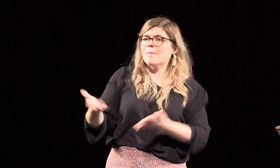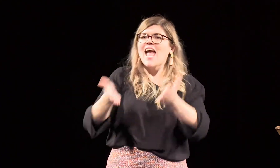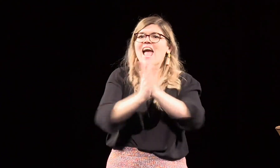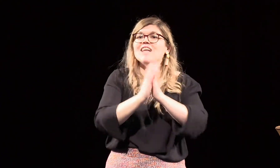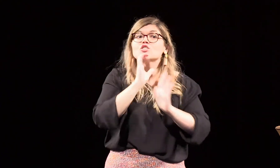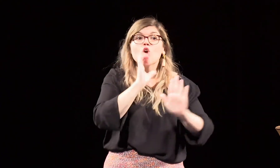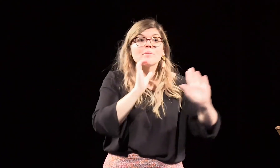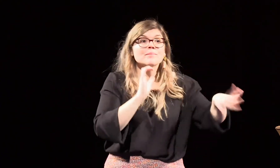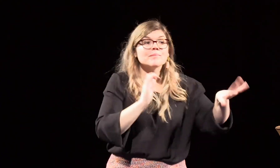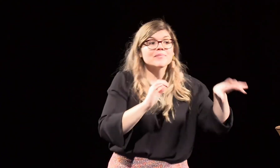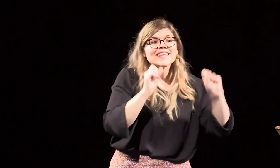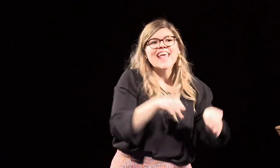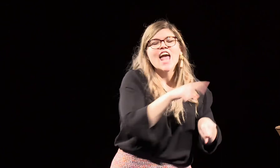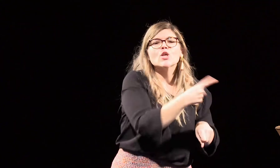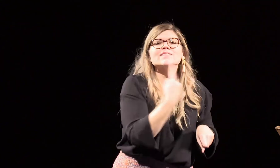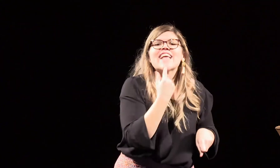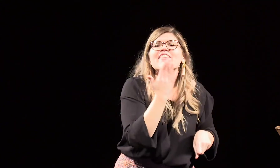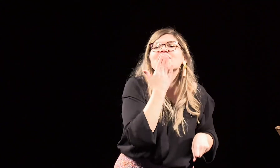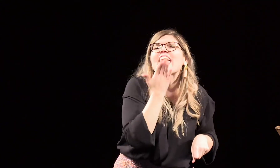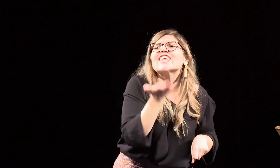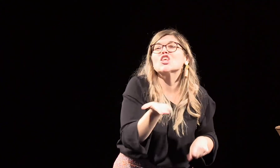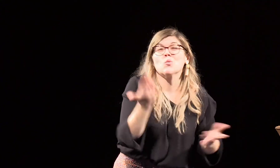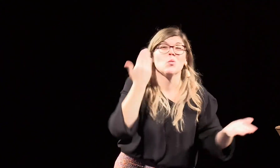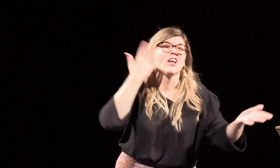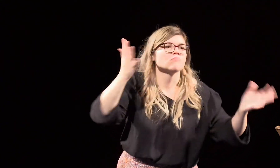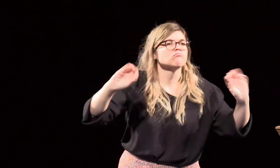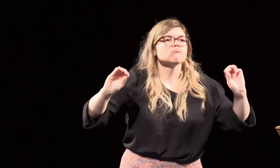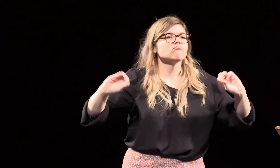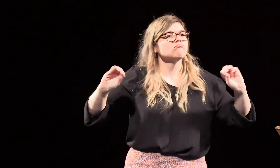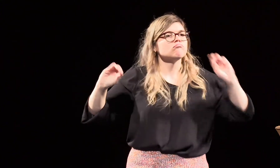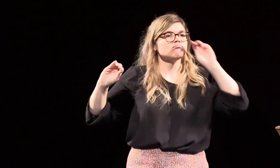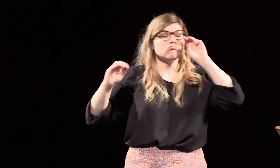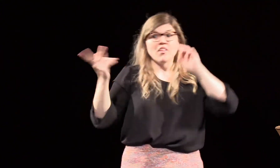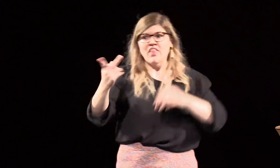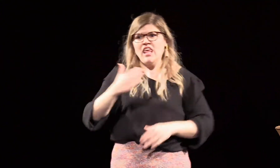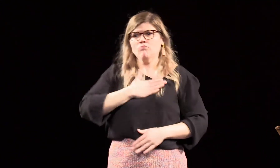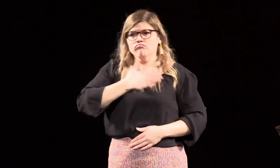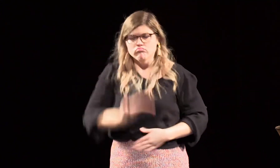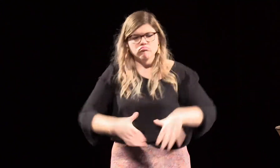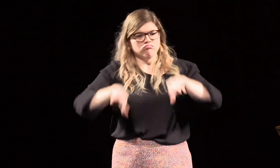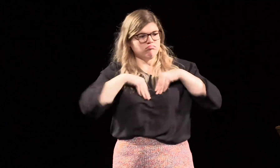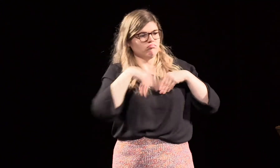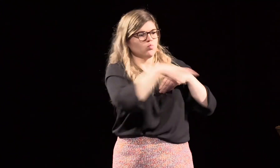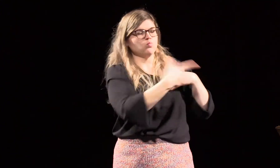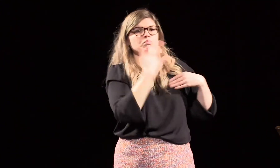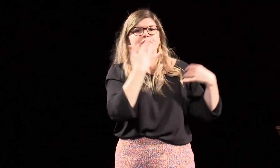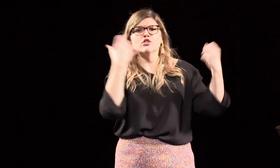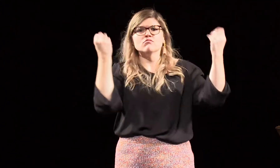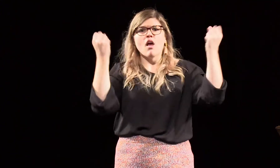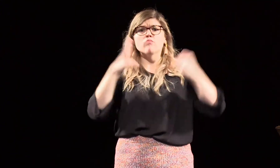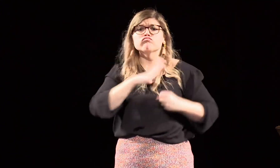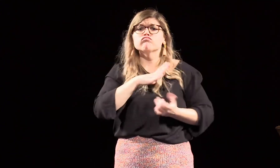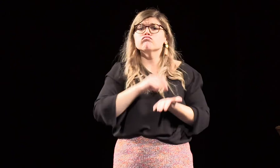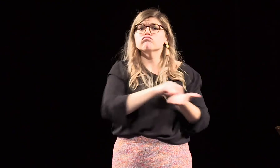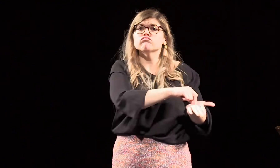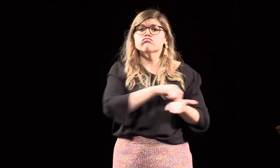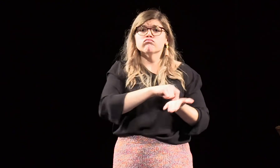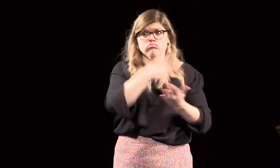not once do the Sewards ask Carlin to speak using his voice. They were just willing to accept that Carlin preferred to use sign language